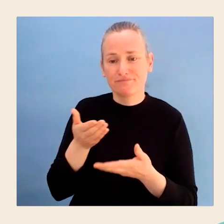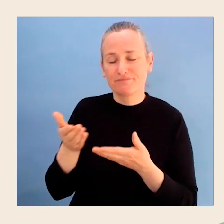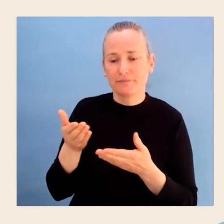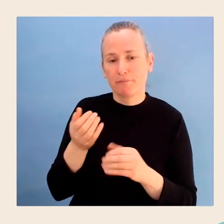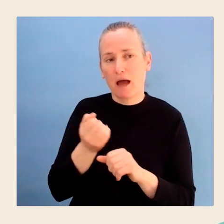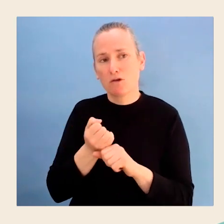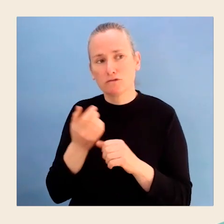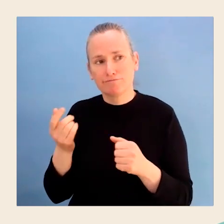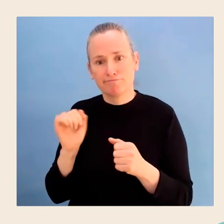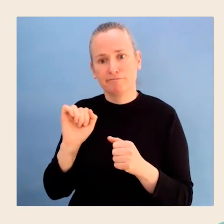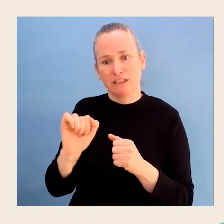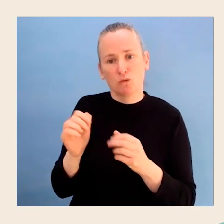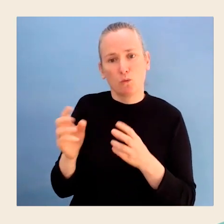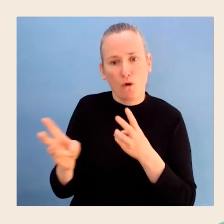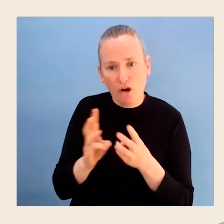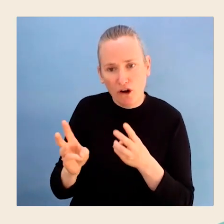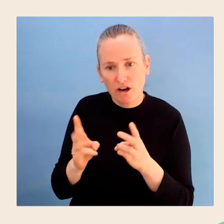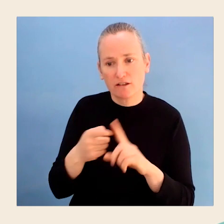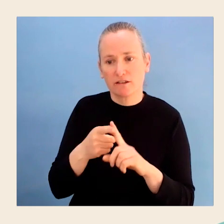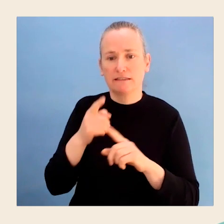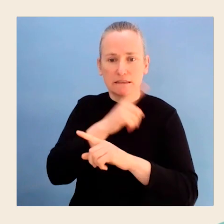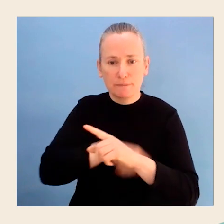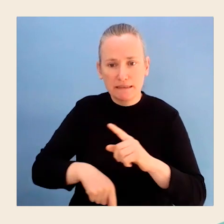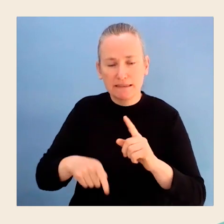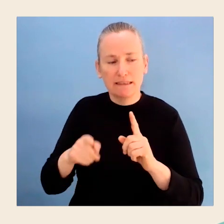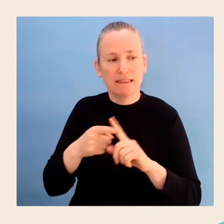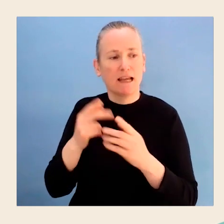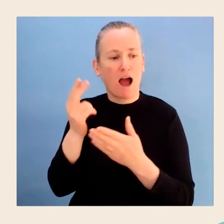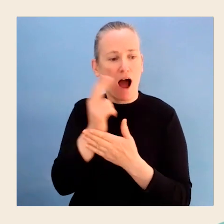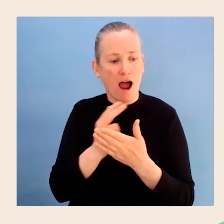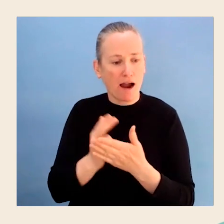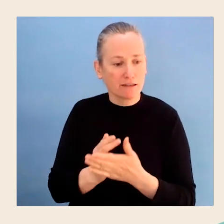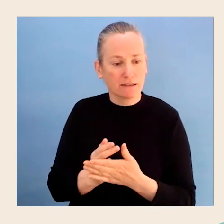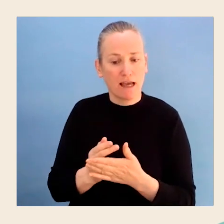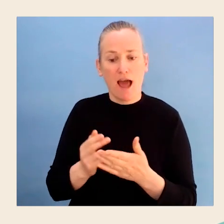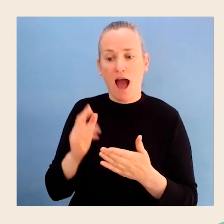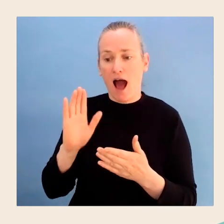about the work, about disability and art and how it didn't have to be